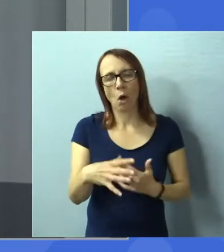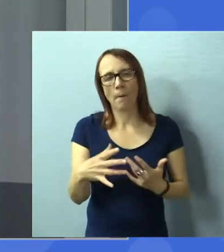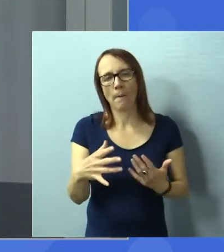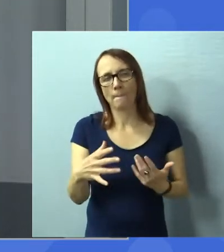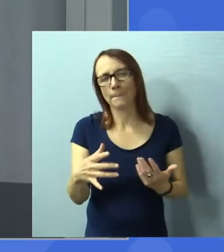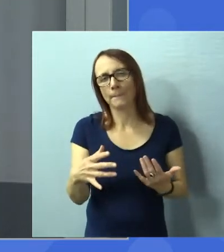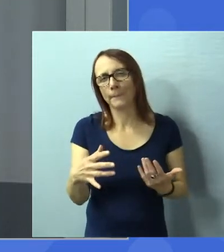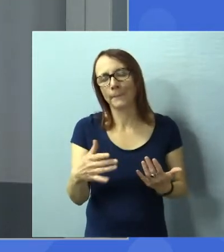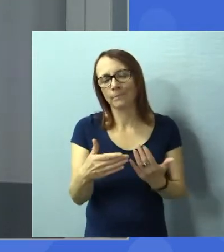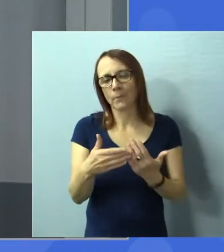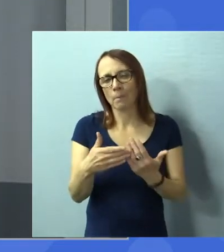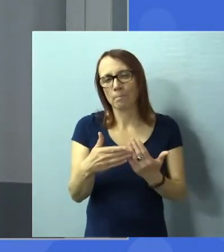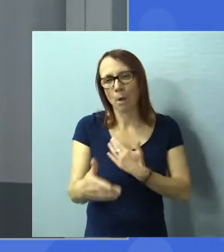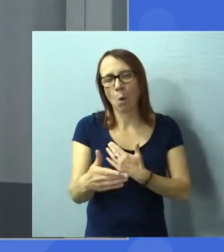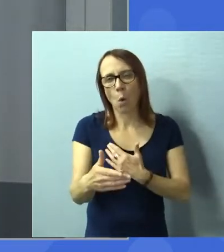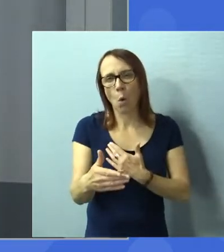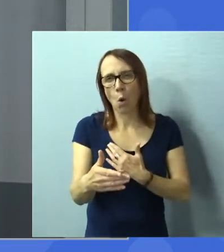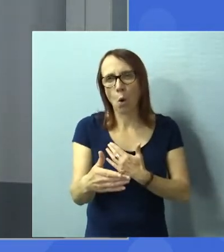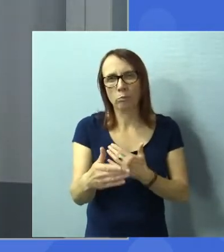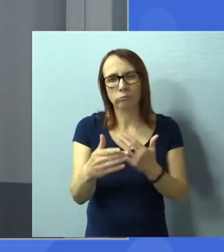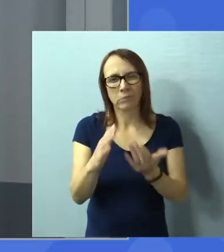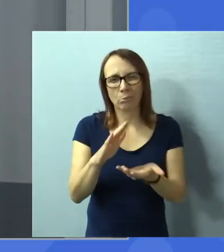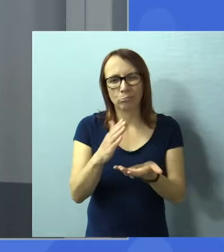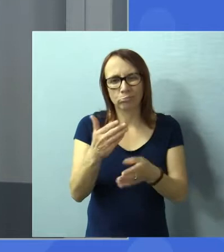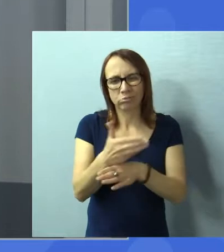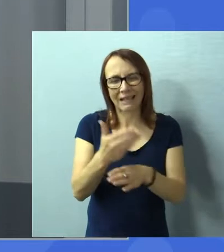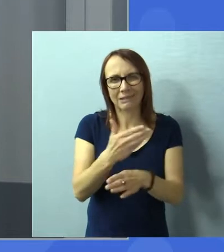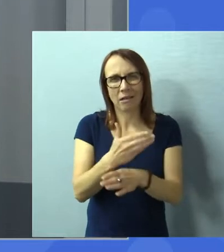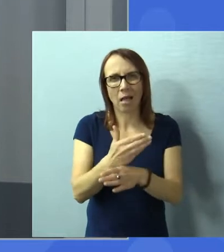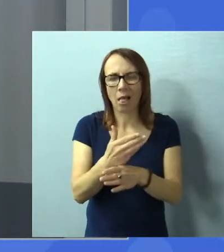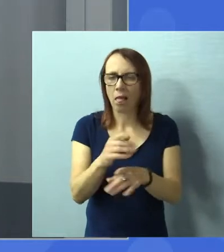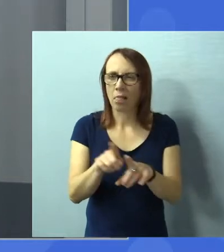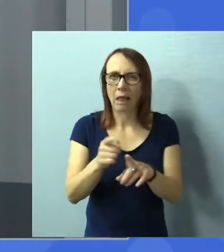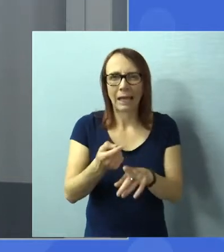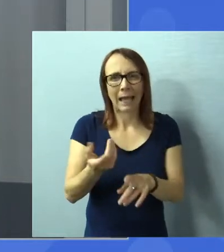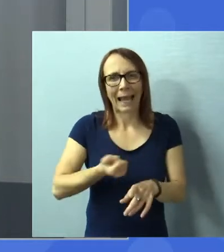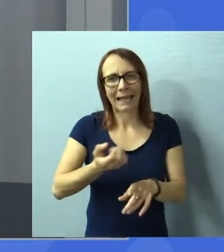usable transfer of income tax payrolls and other tax power so we've seen over